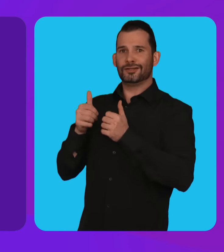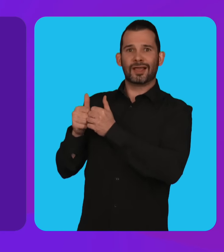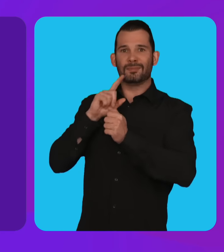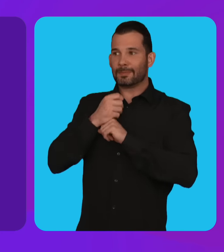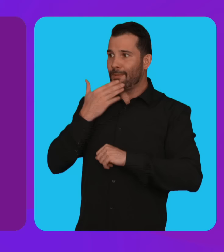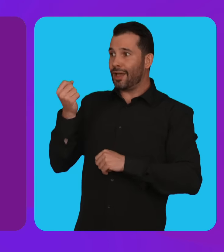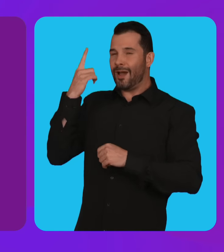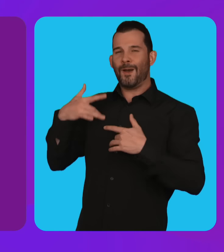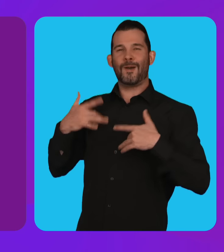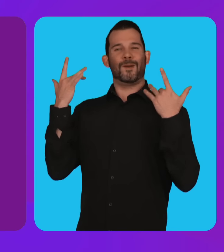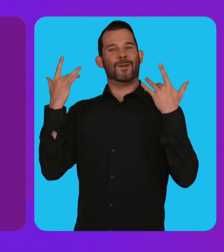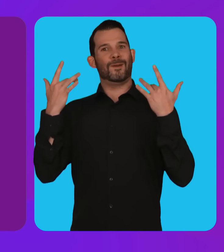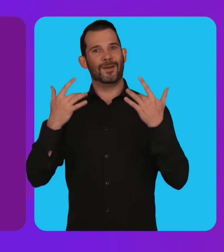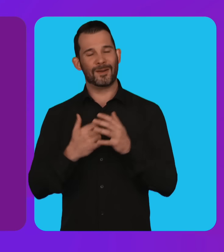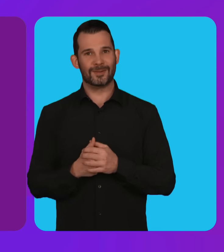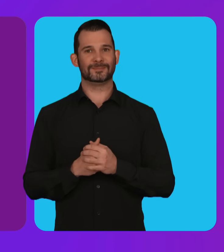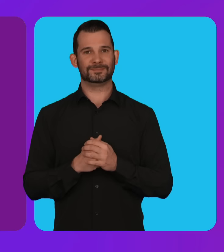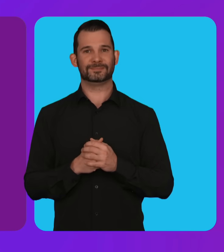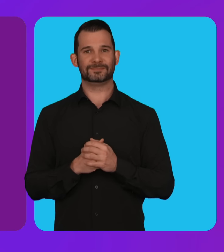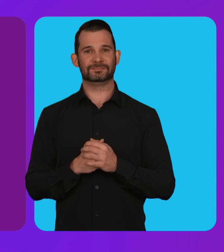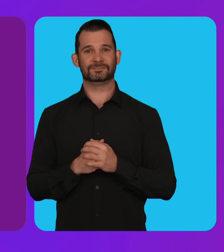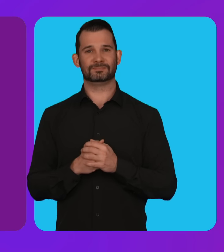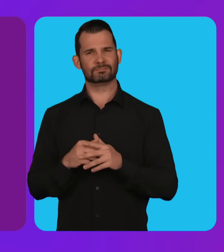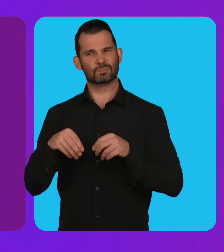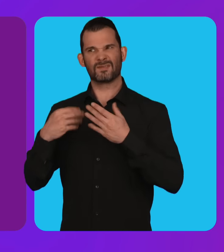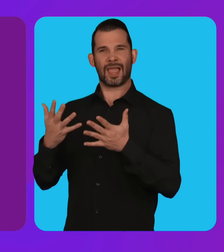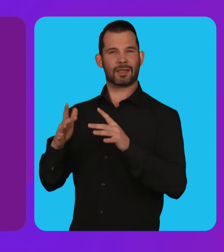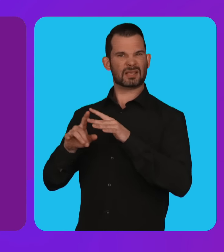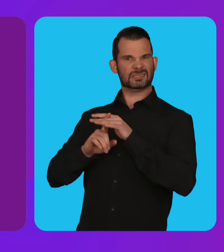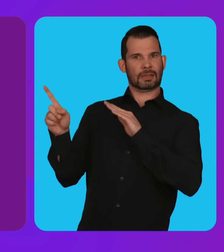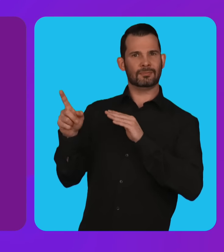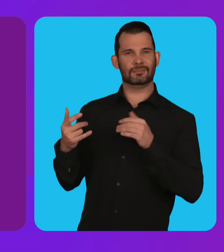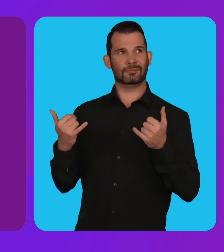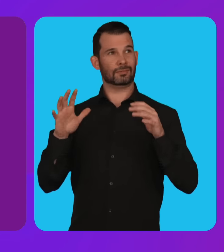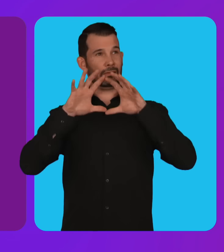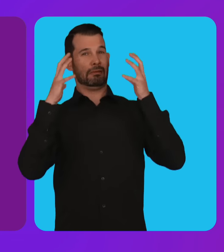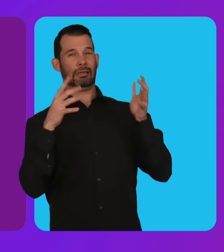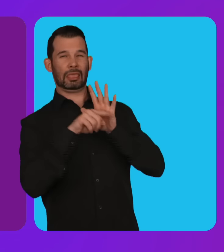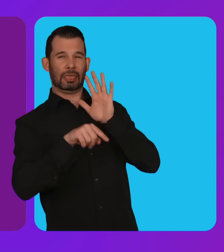Providing escape from all of this through our entertainment and our drama programs,